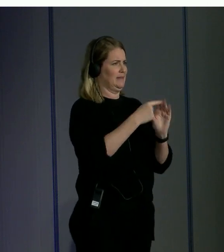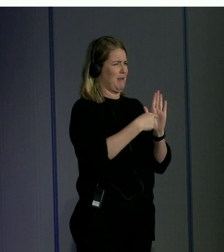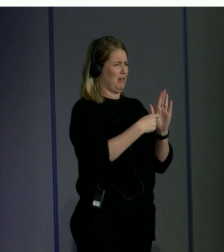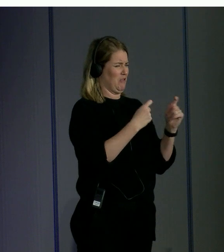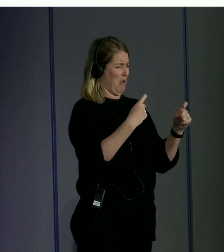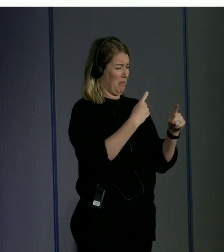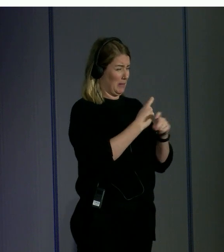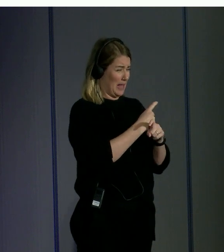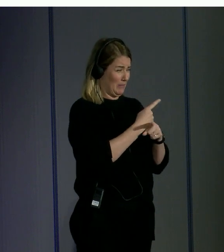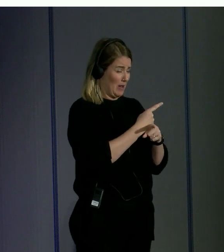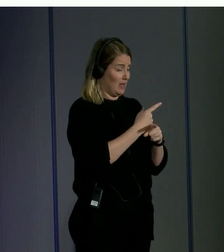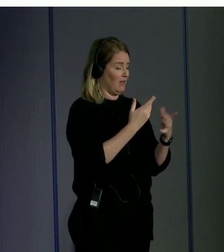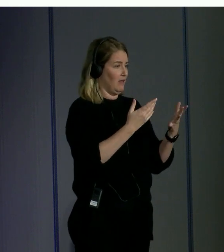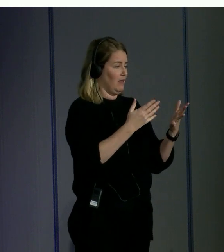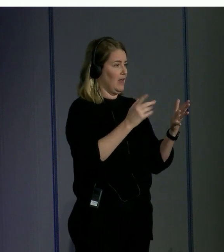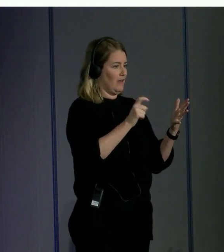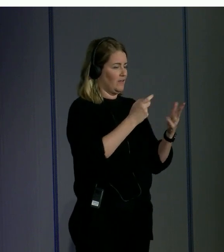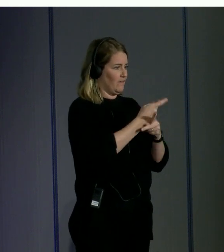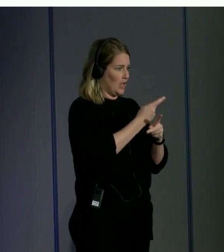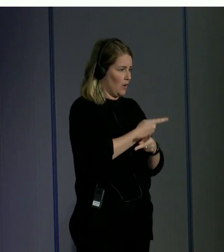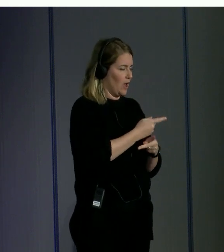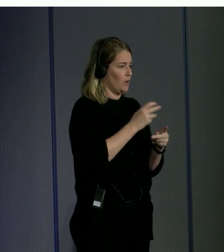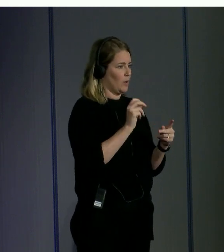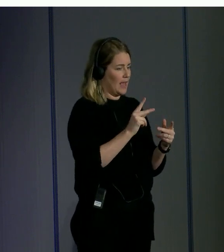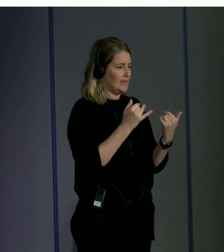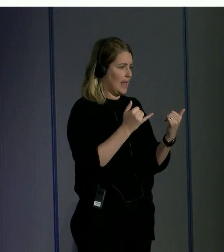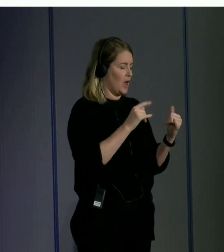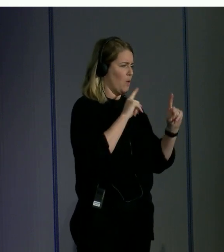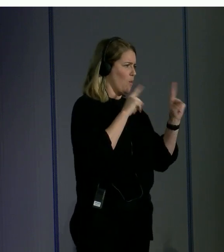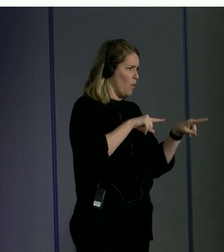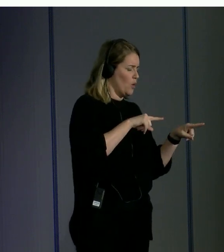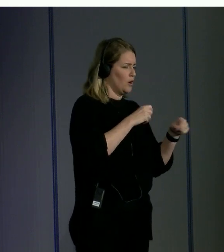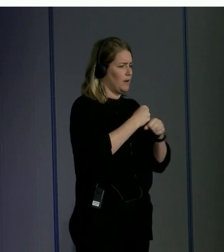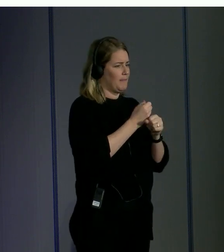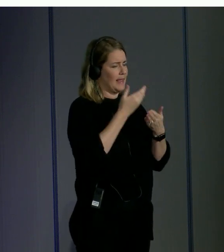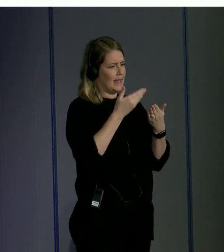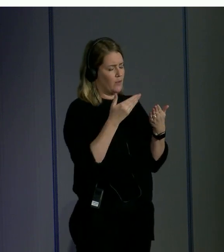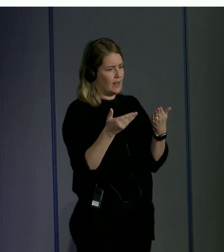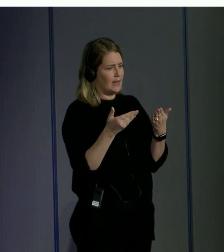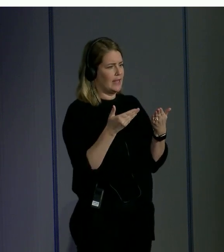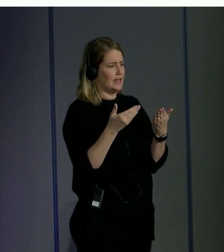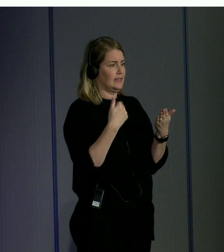And then certainly we have to figure out how to order and make ingredients that we didn't